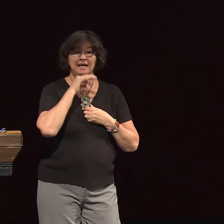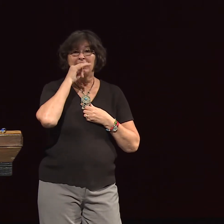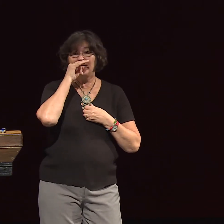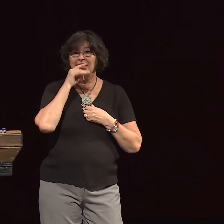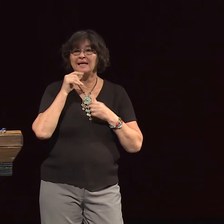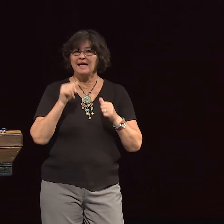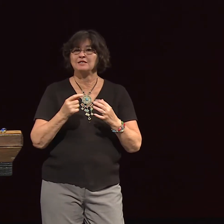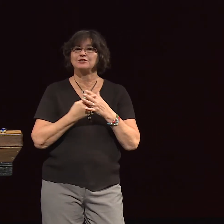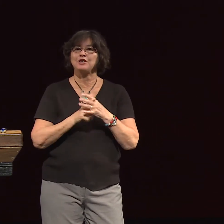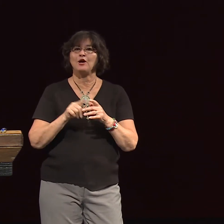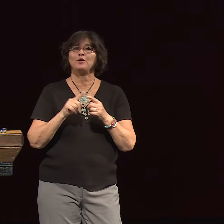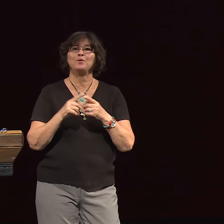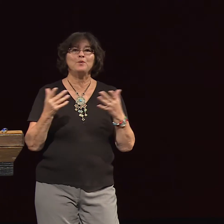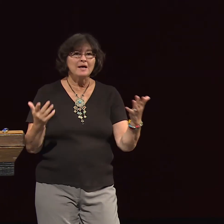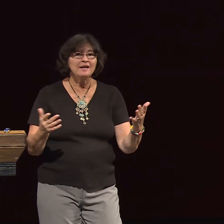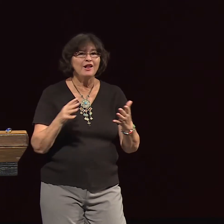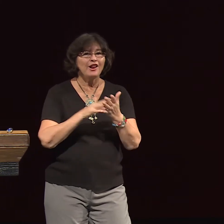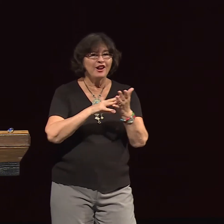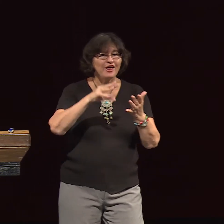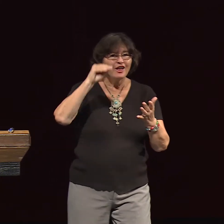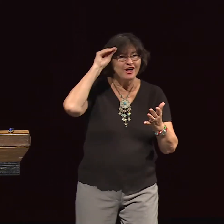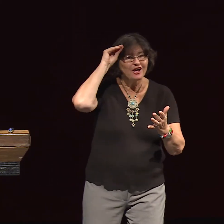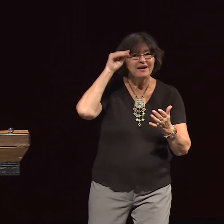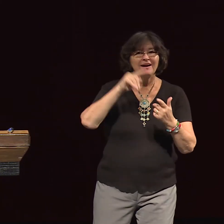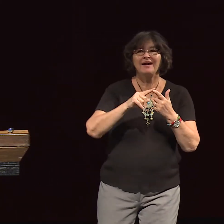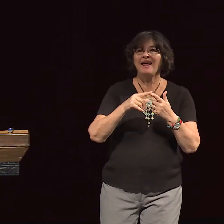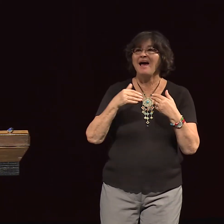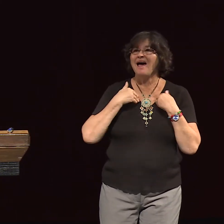but to succeed in life long-term.